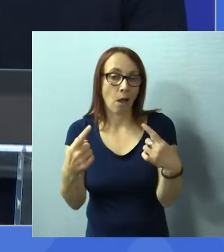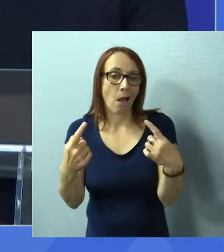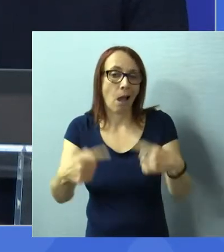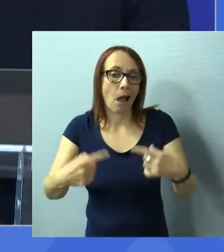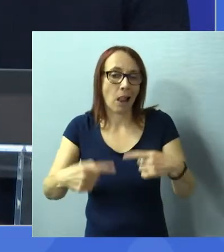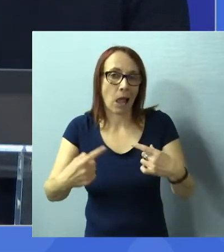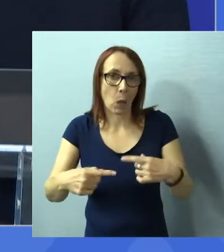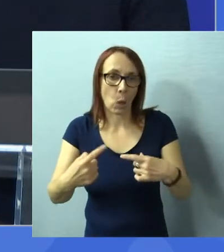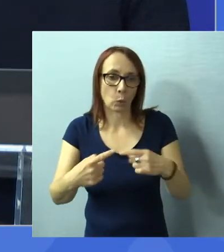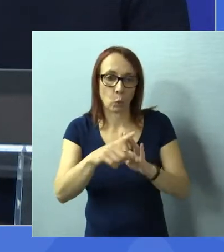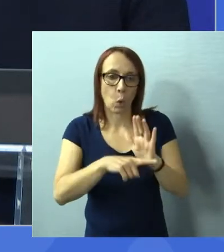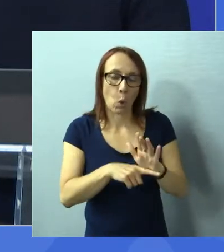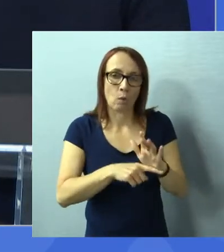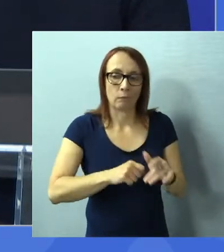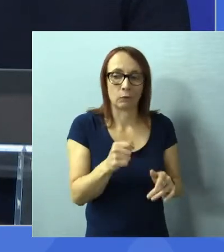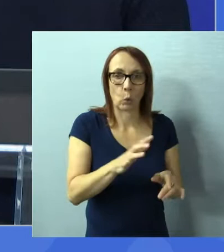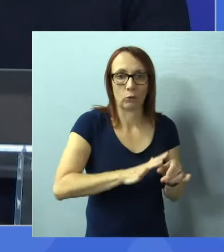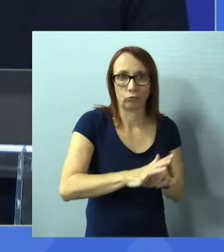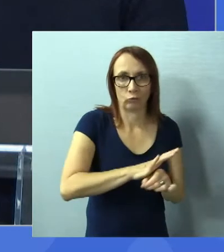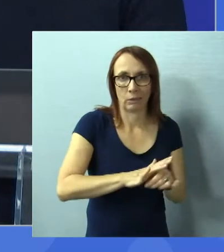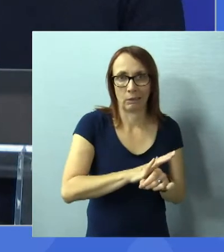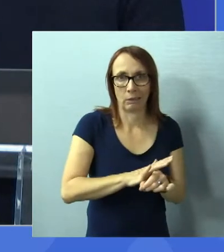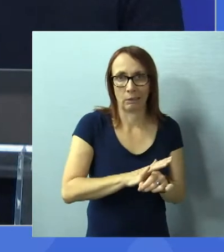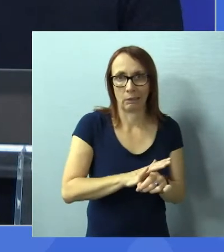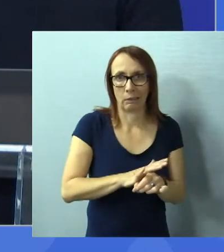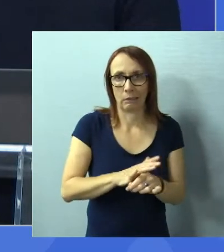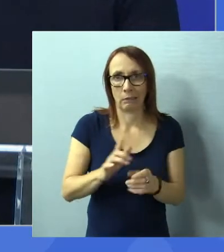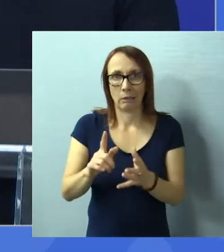area so the only the UK Parliament can legislate for Scotland then reserve the